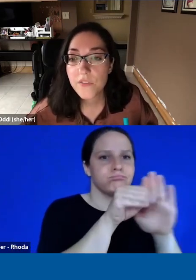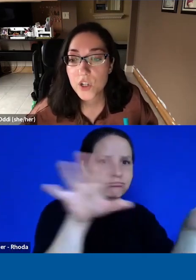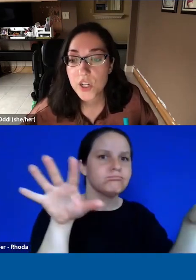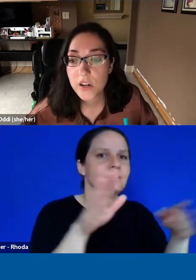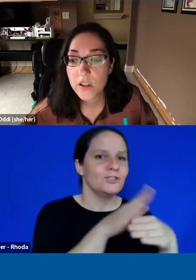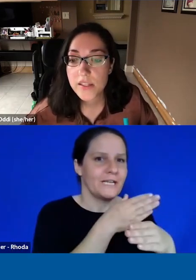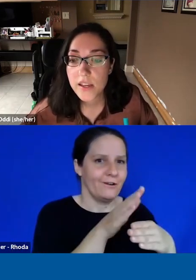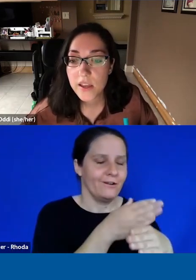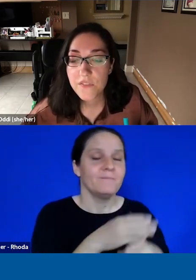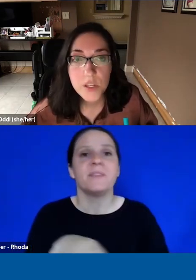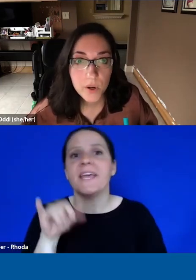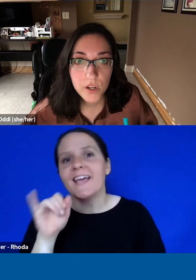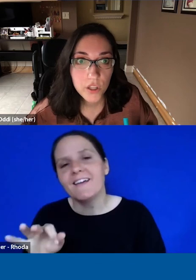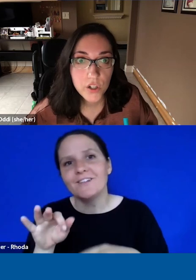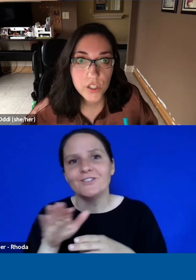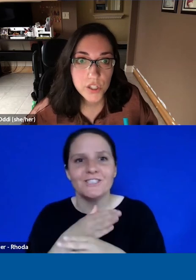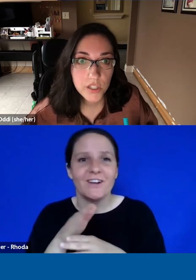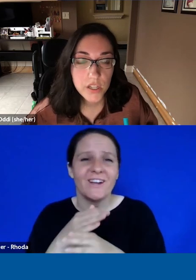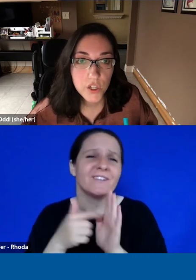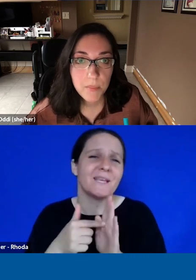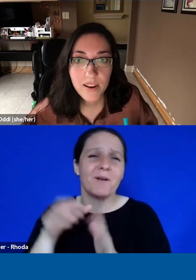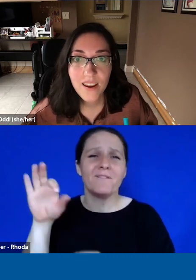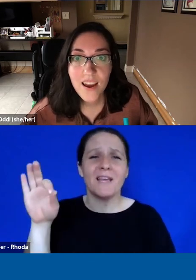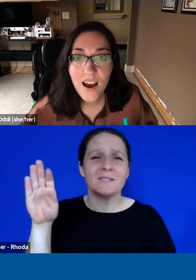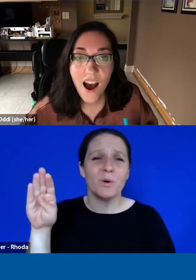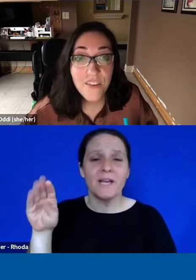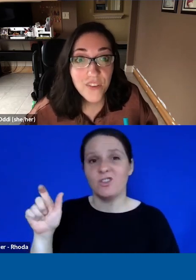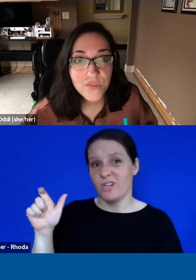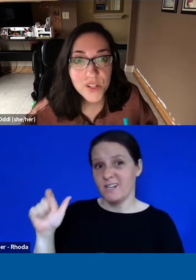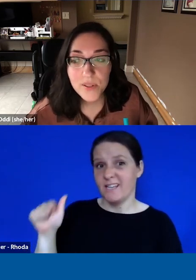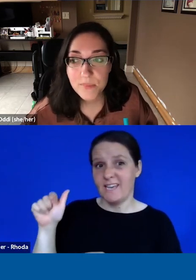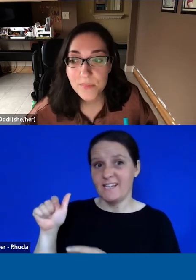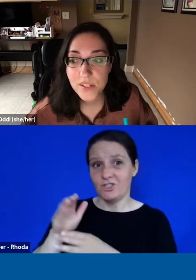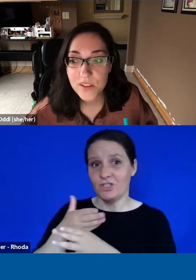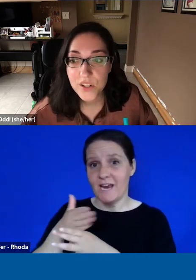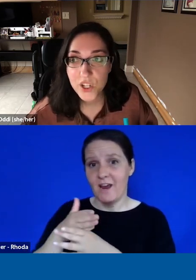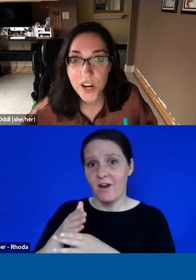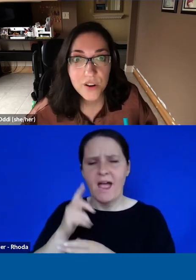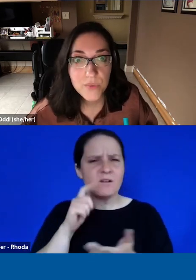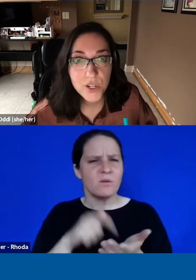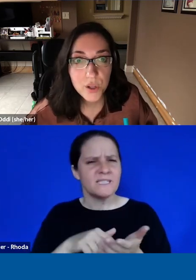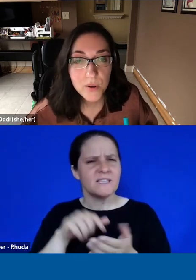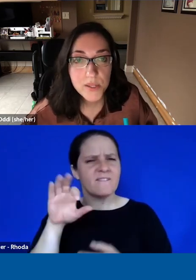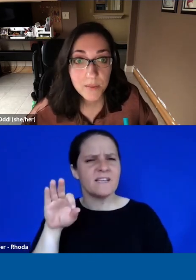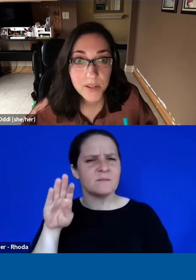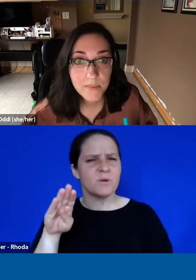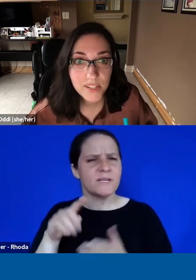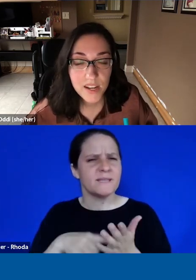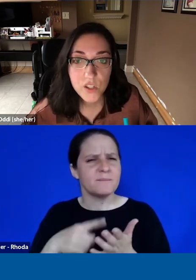If you're sharing on let's say like Facebook and you're literally just clicking the share button, I found Facebook sometimes doesn't even share the original post, sometimes it does,